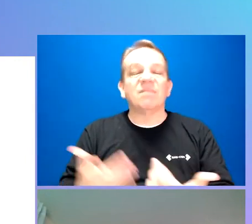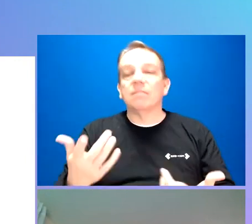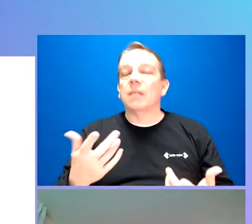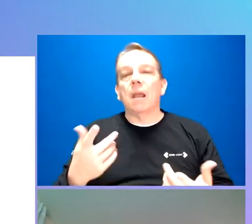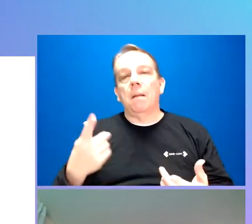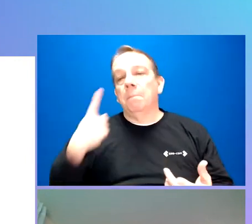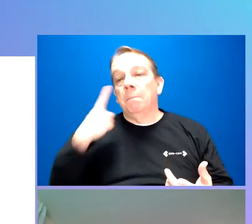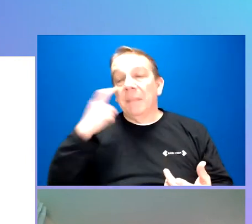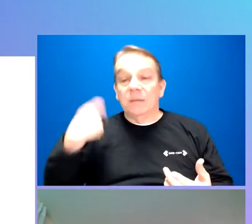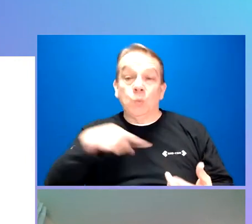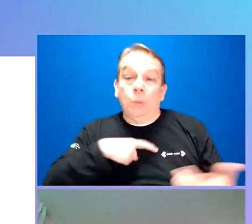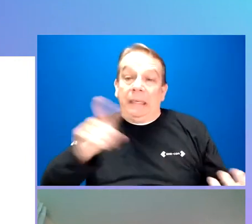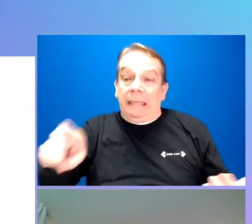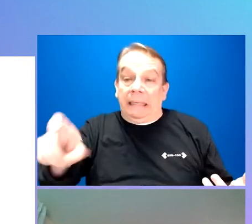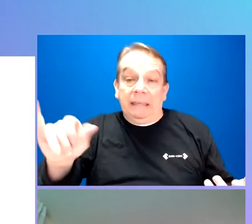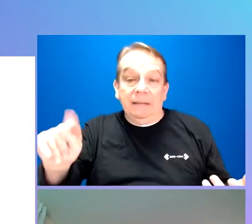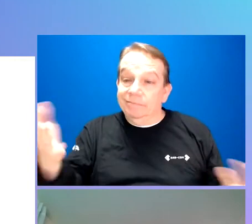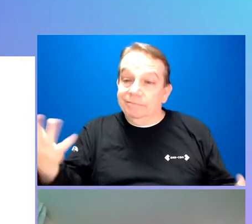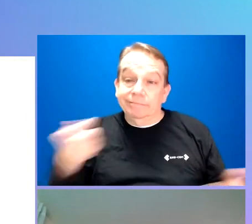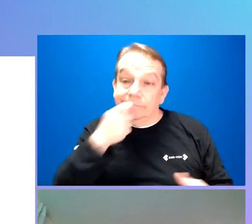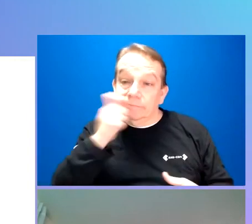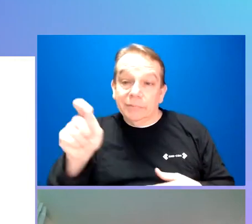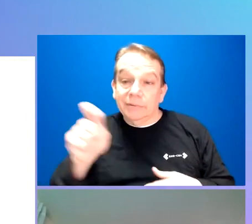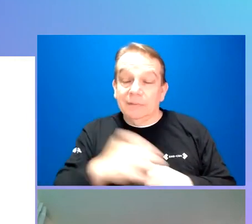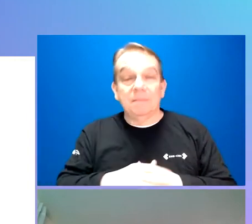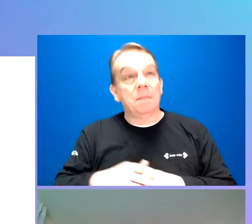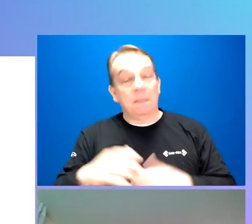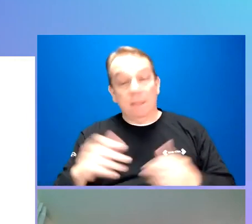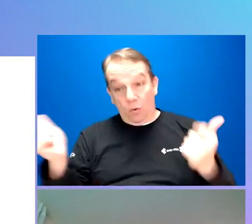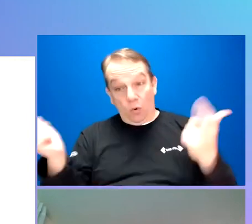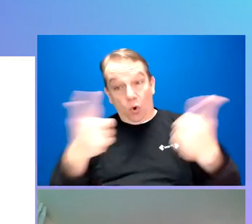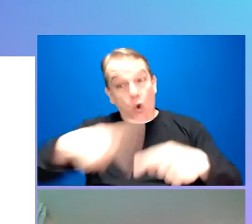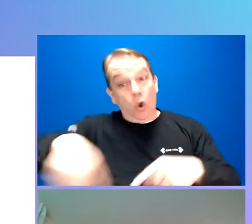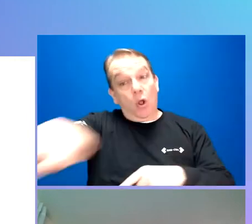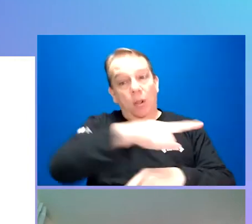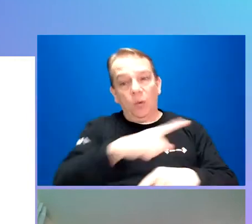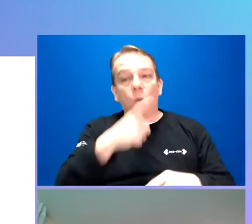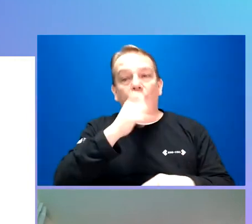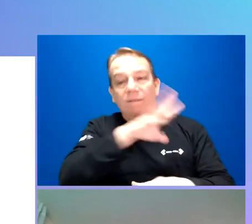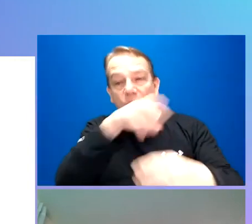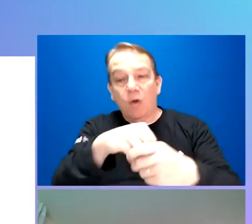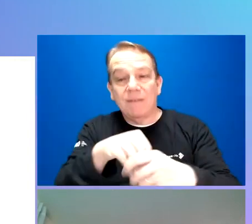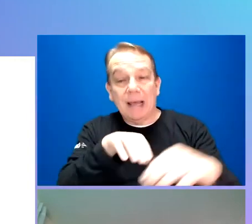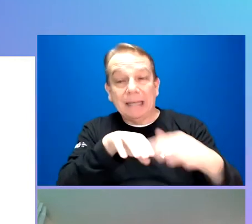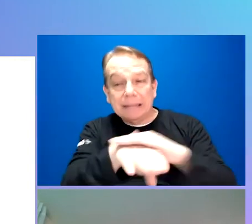this accessibility space know